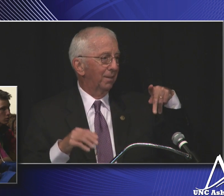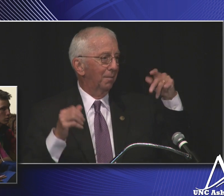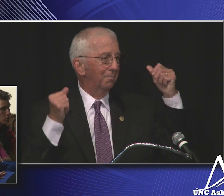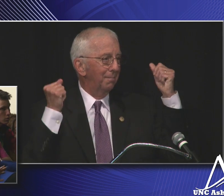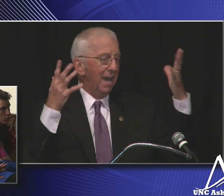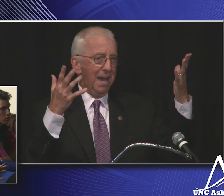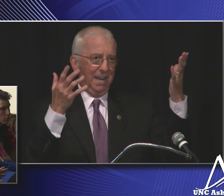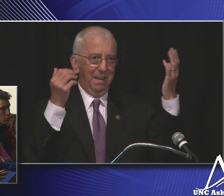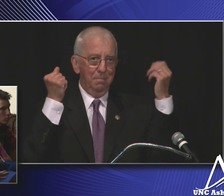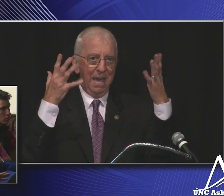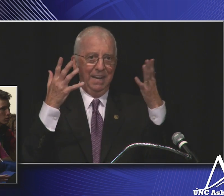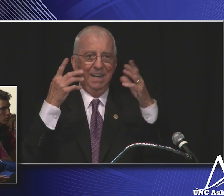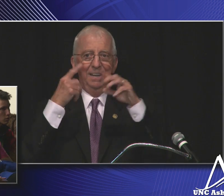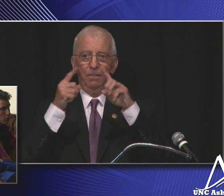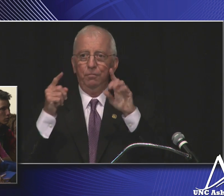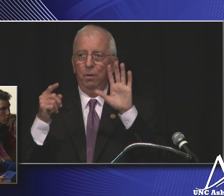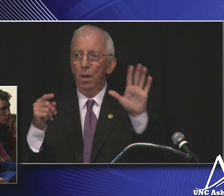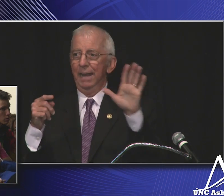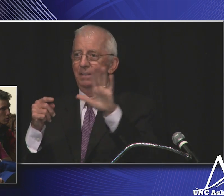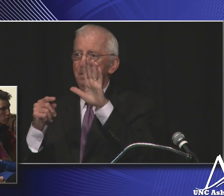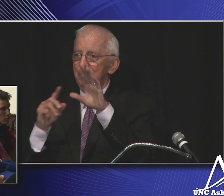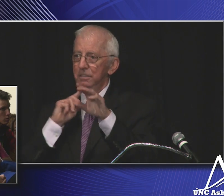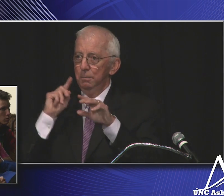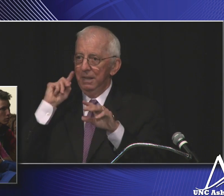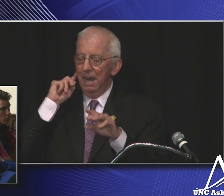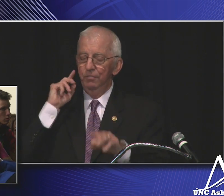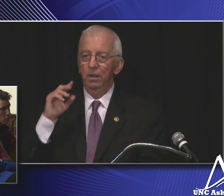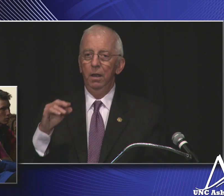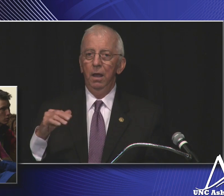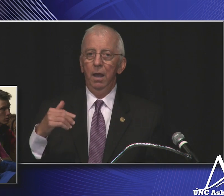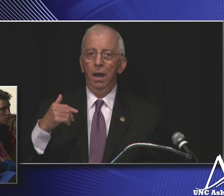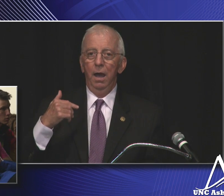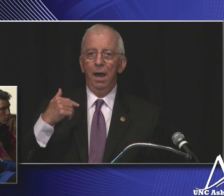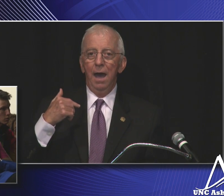There are many, many different ways to be deaf.